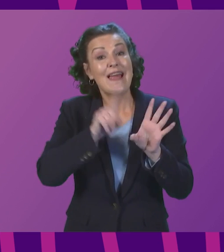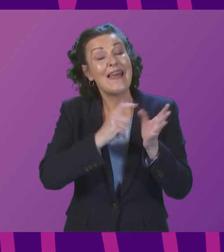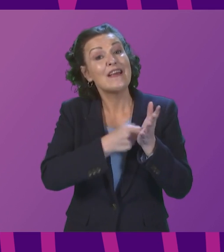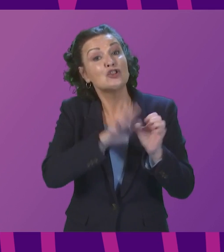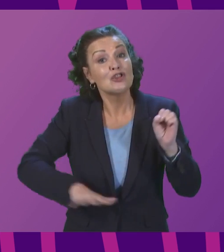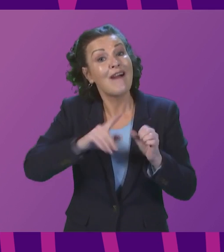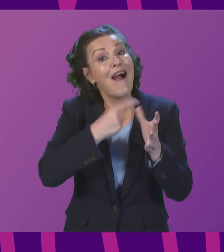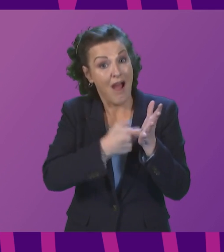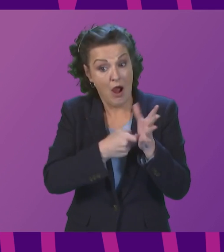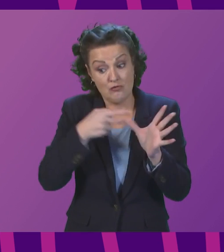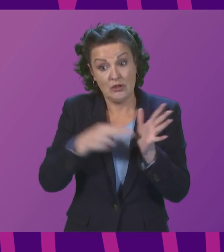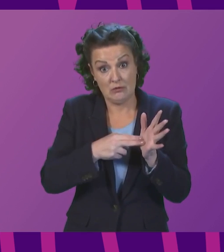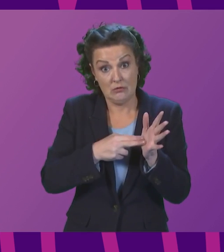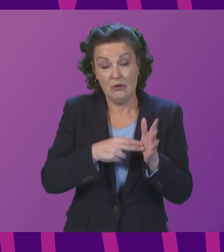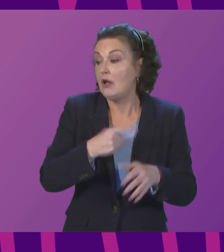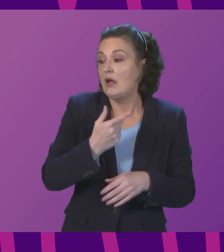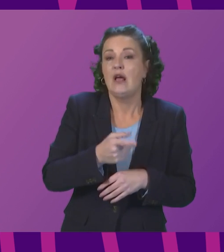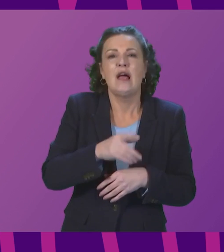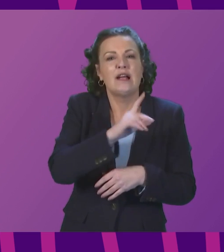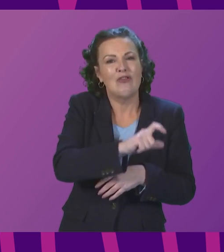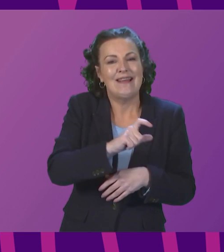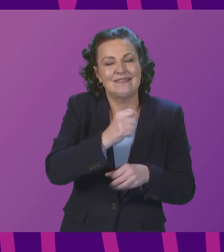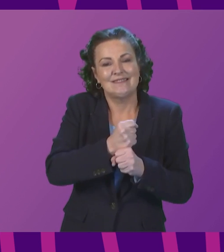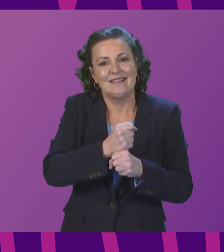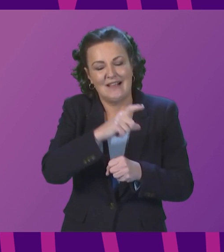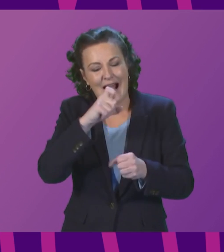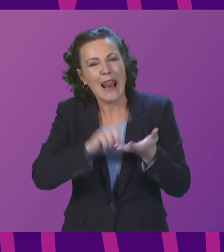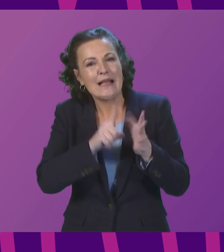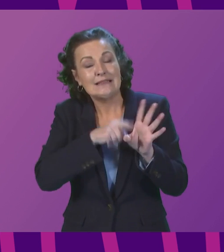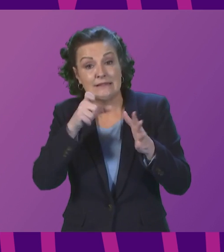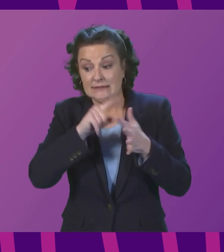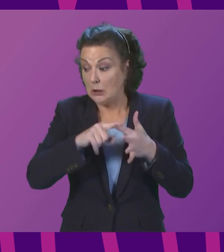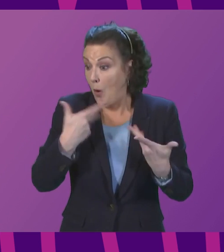We have also recently launched the discharge without delay programme, backed by £5 million,